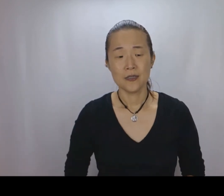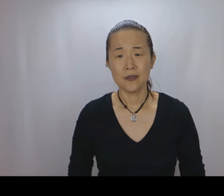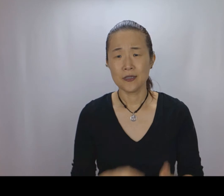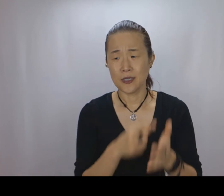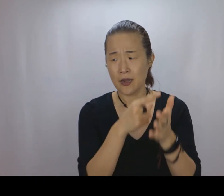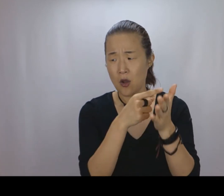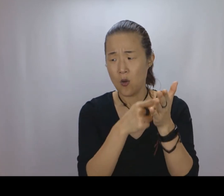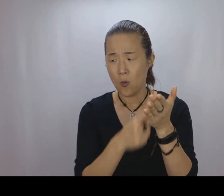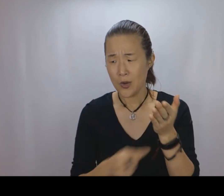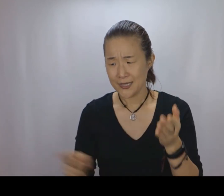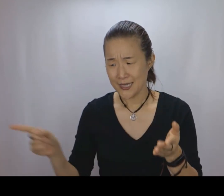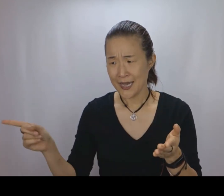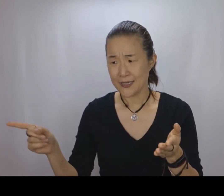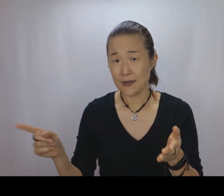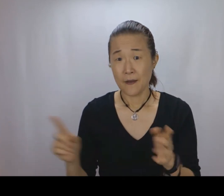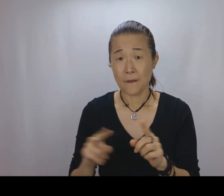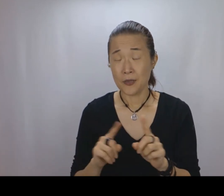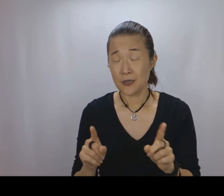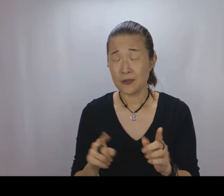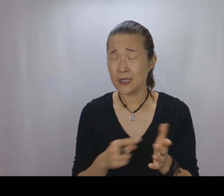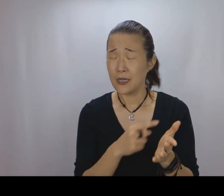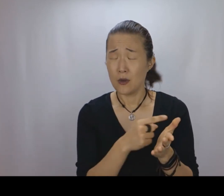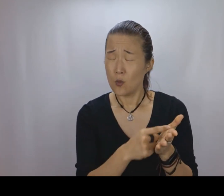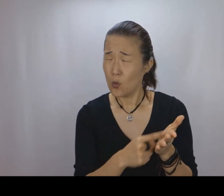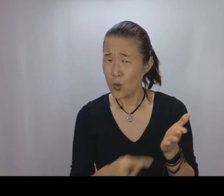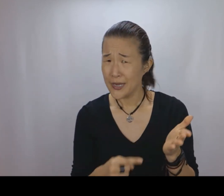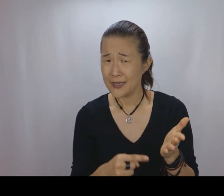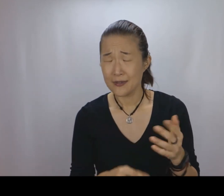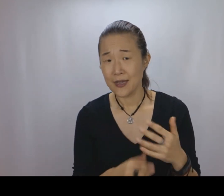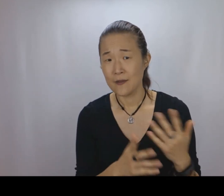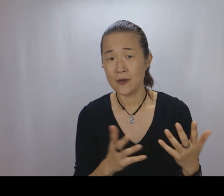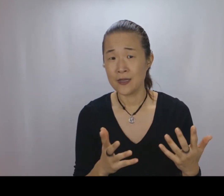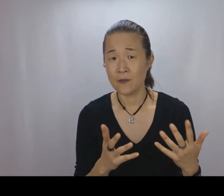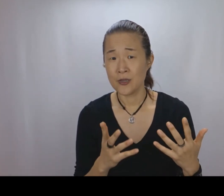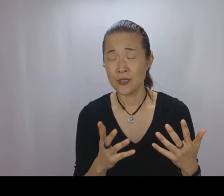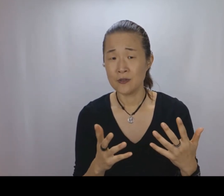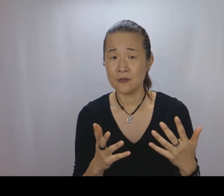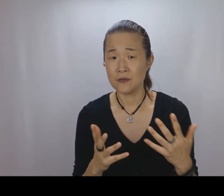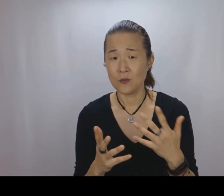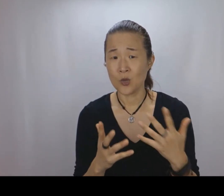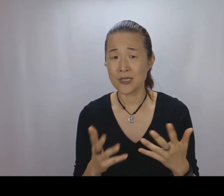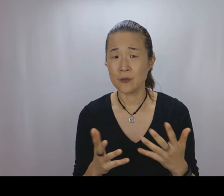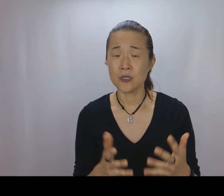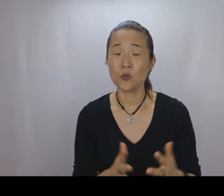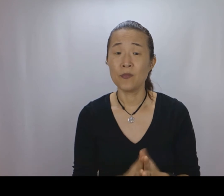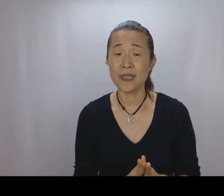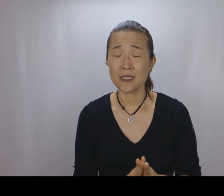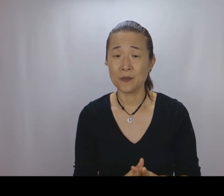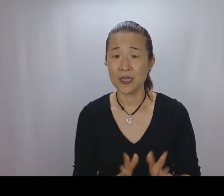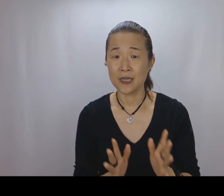So, you can say, "What's that?" but you don't say, "What?" when you want someone to repeat something,